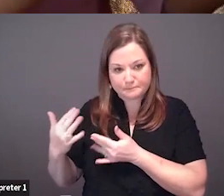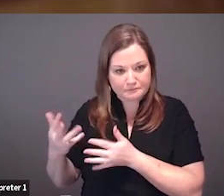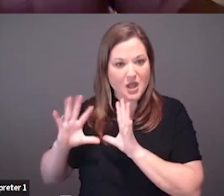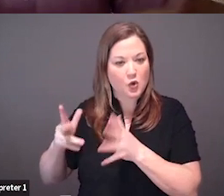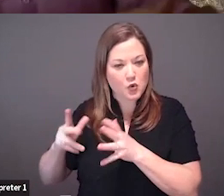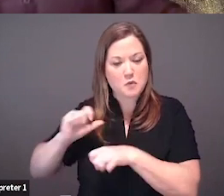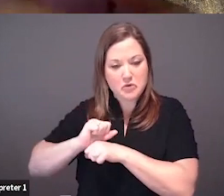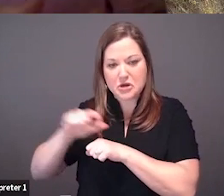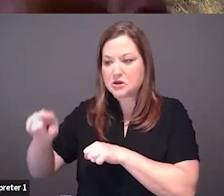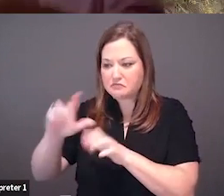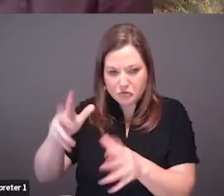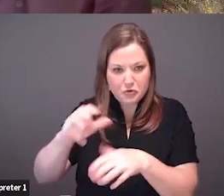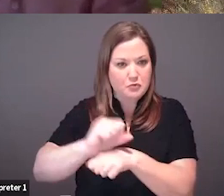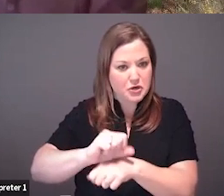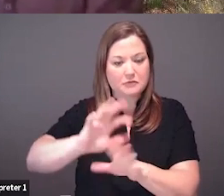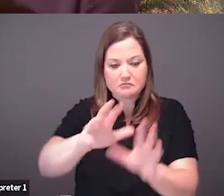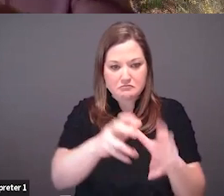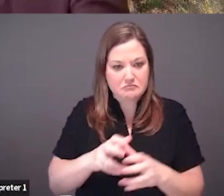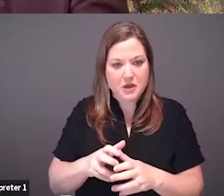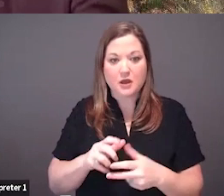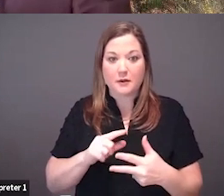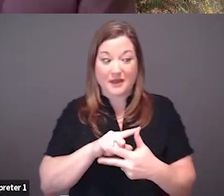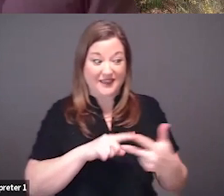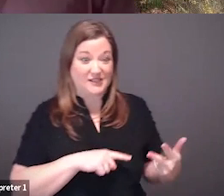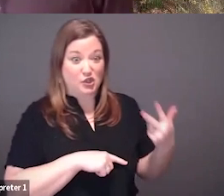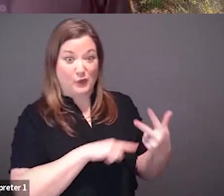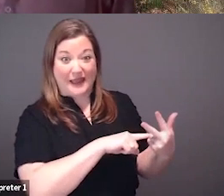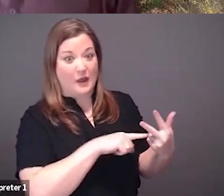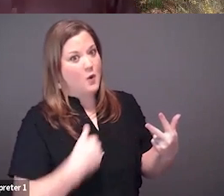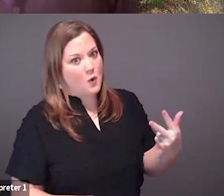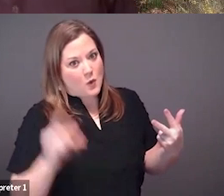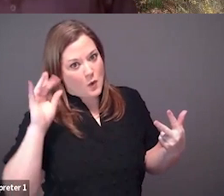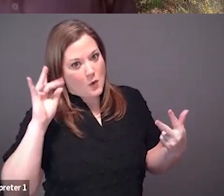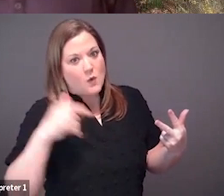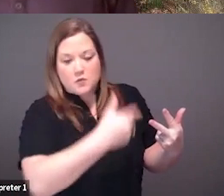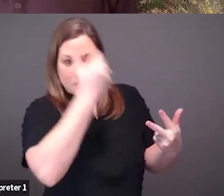and this group of work, those three fields specifically we've set aside for this needs its own track,